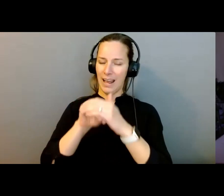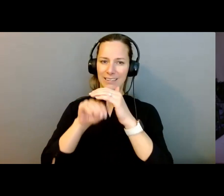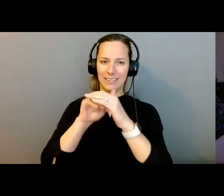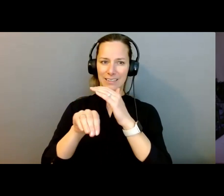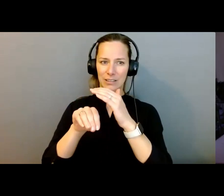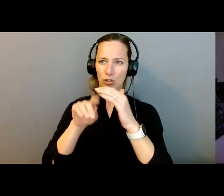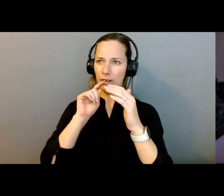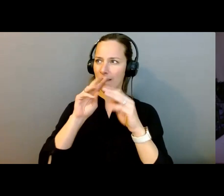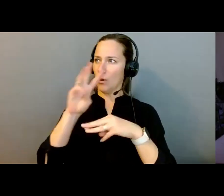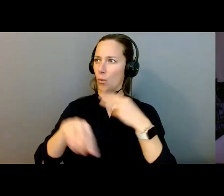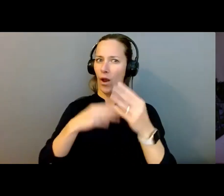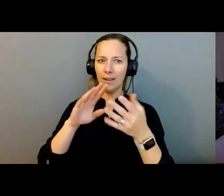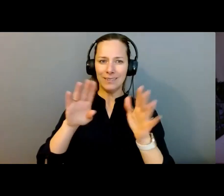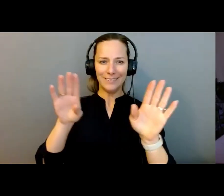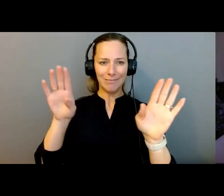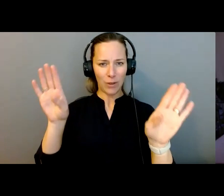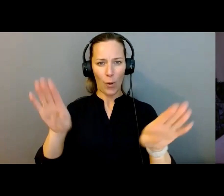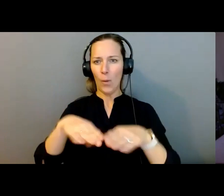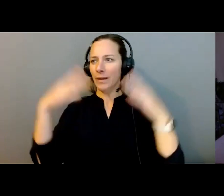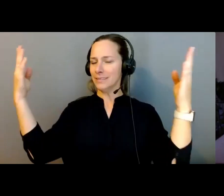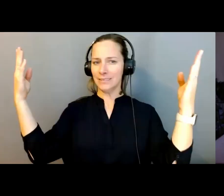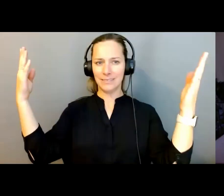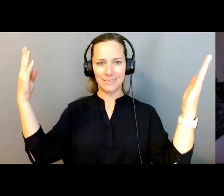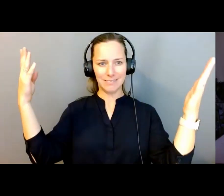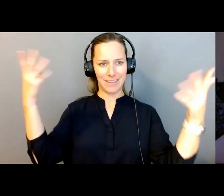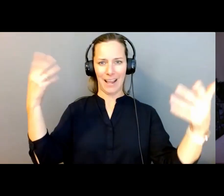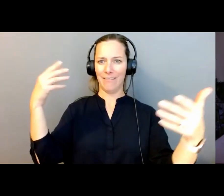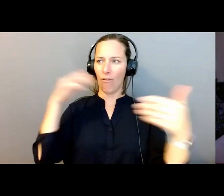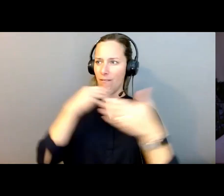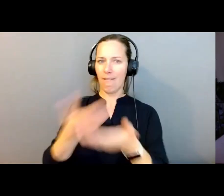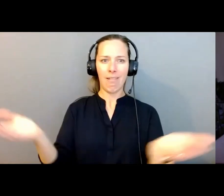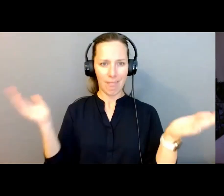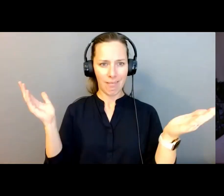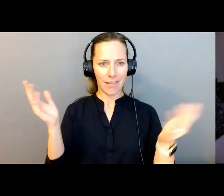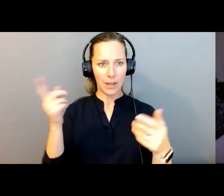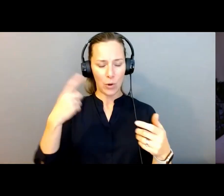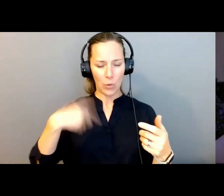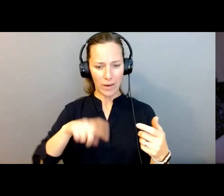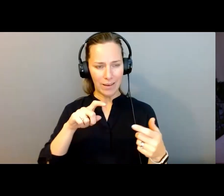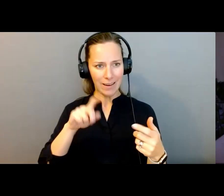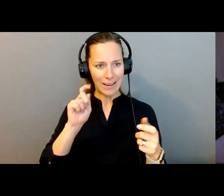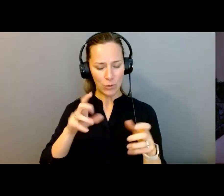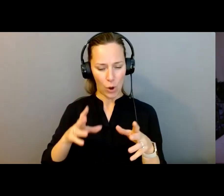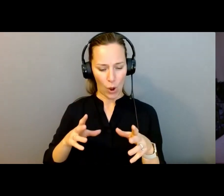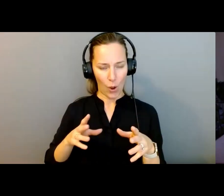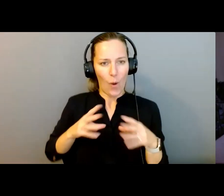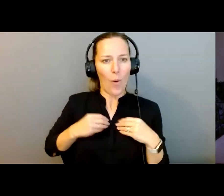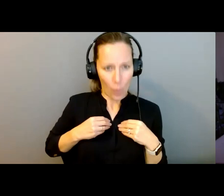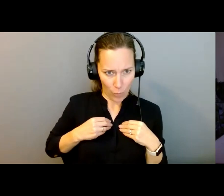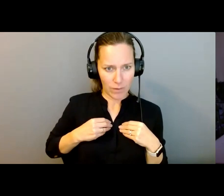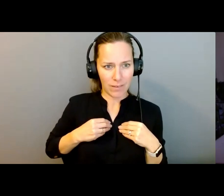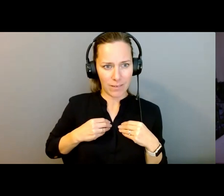up our worlds. This idea that we all need to own the conditions that make a person whole.